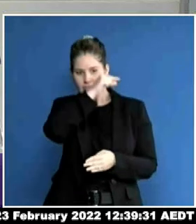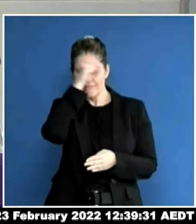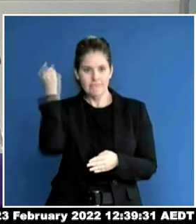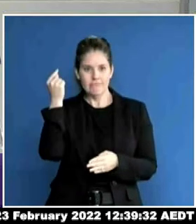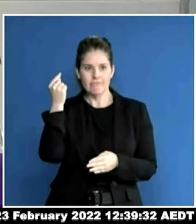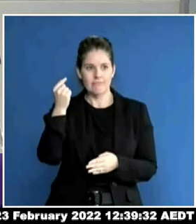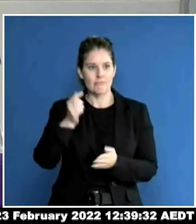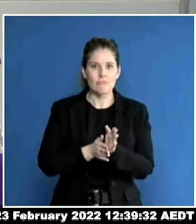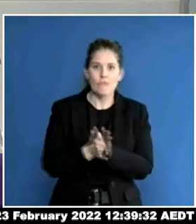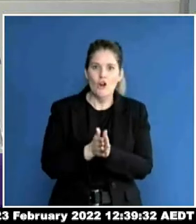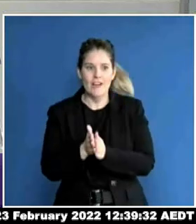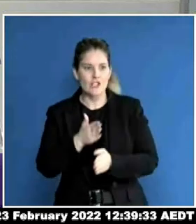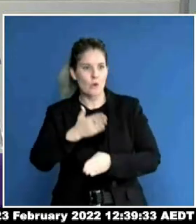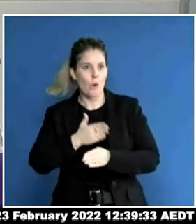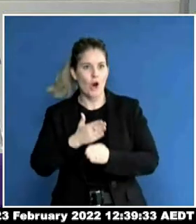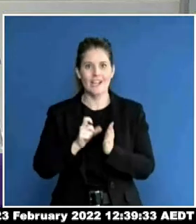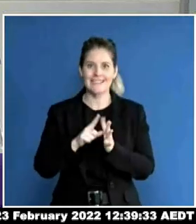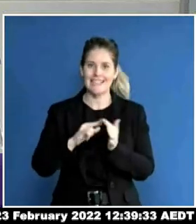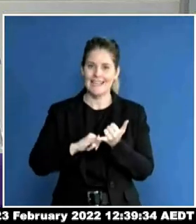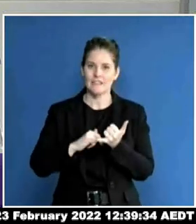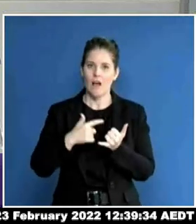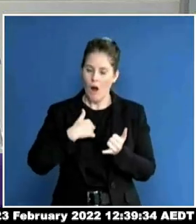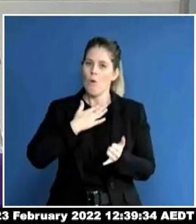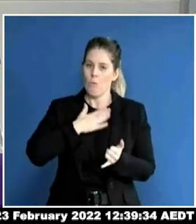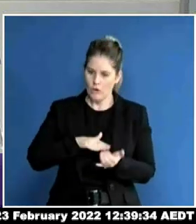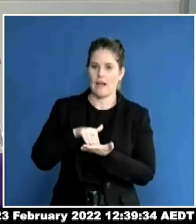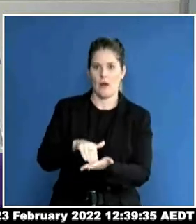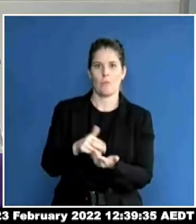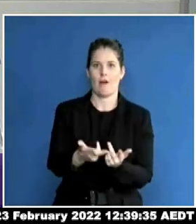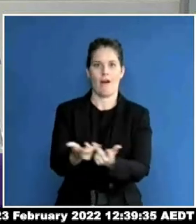Then they have been able to find ways to enable that within their space.